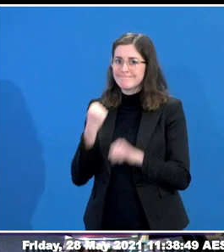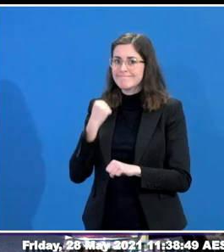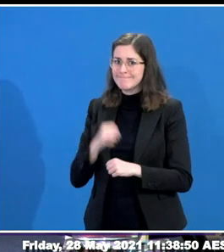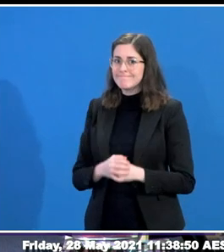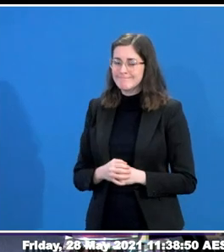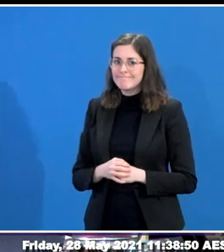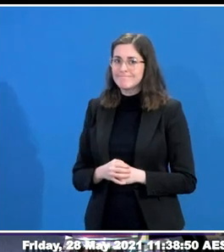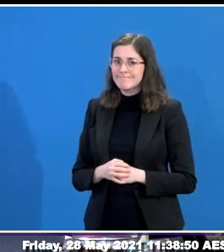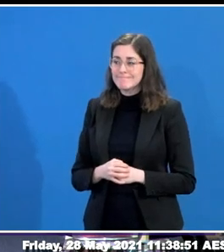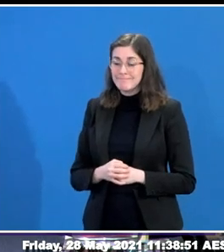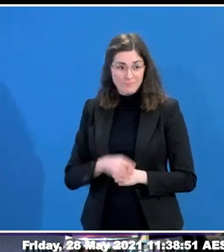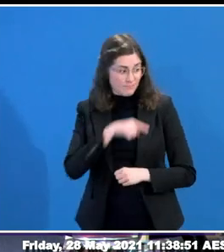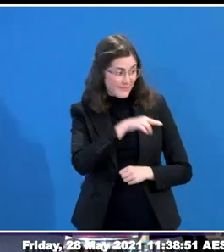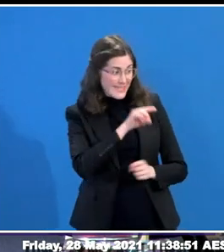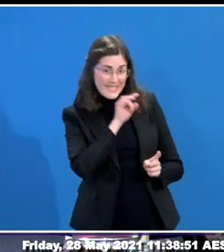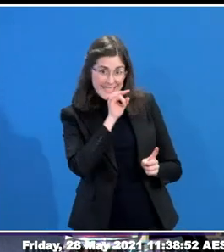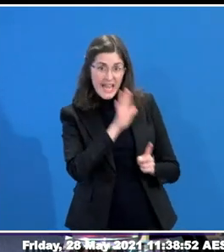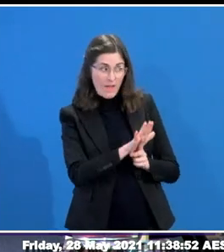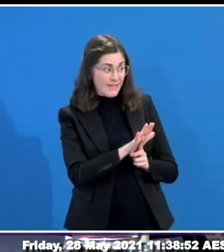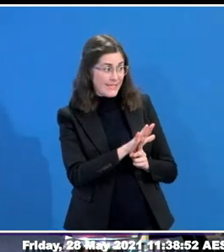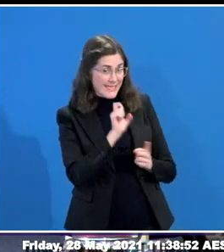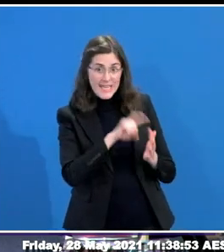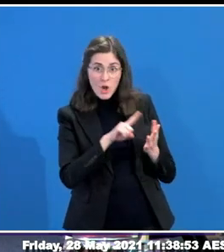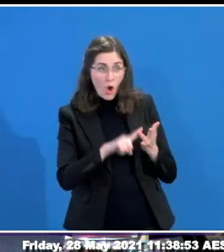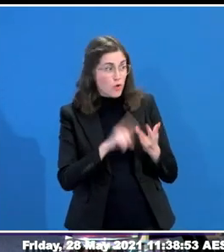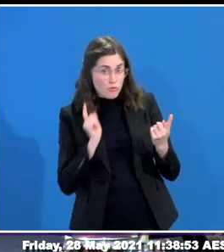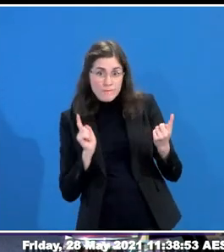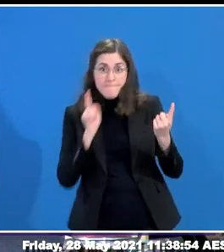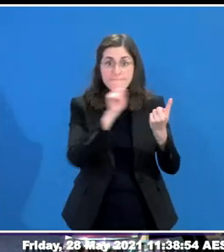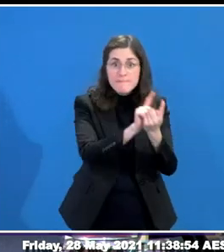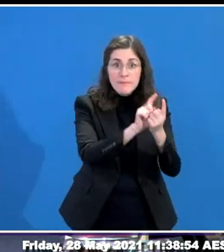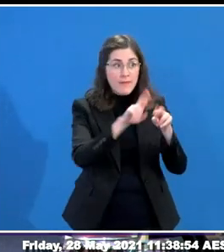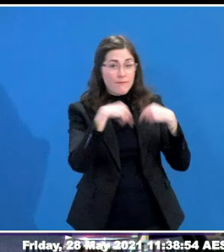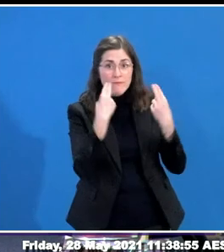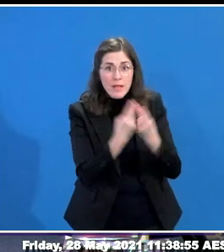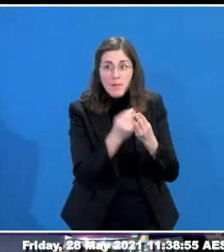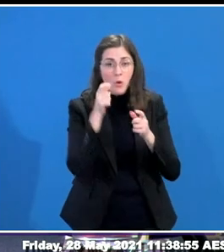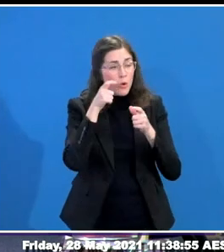And you, yourself, have not personally met with any of the family members in relation to the